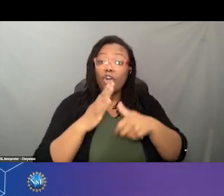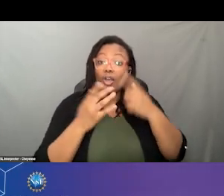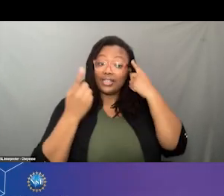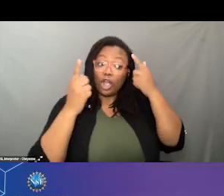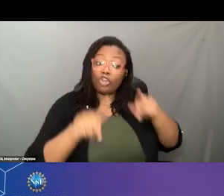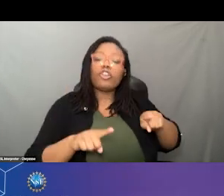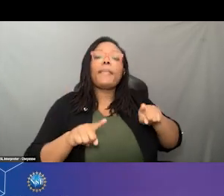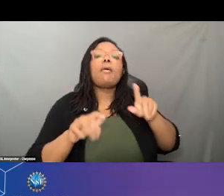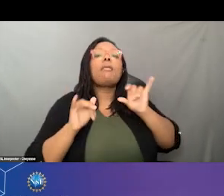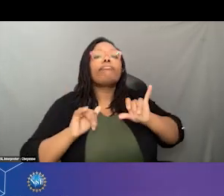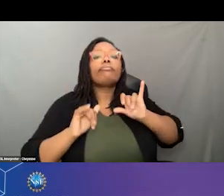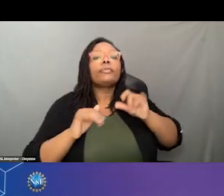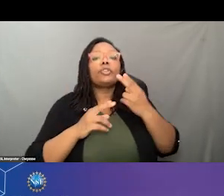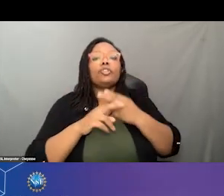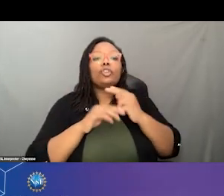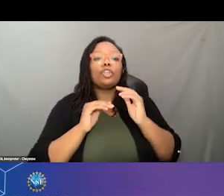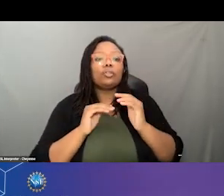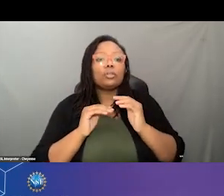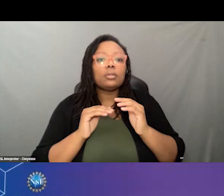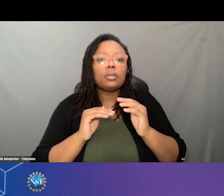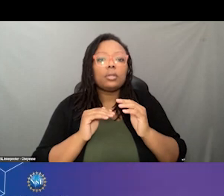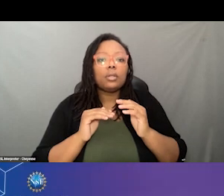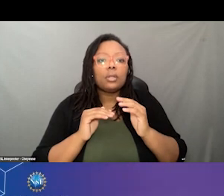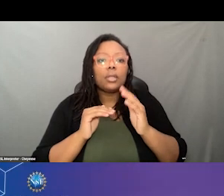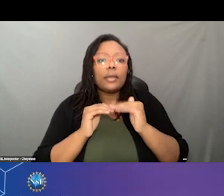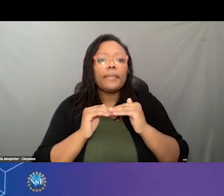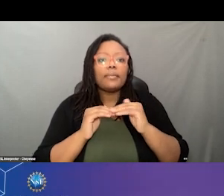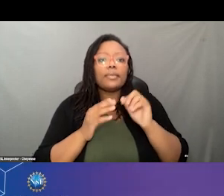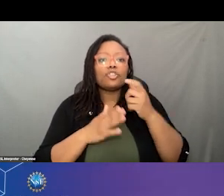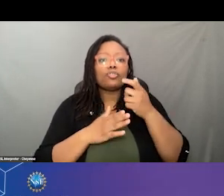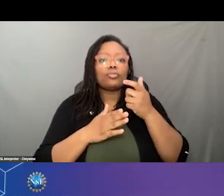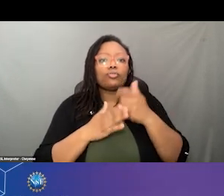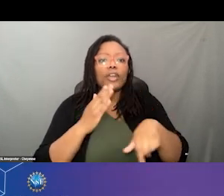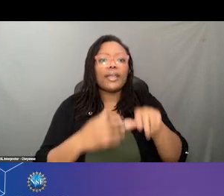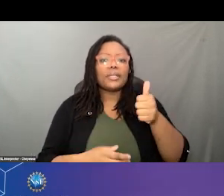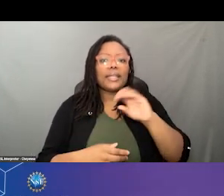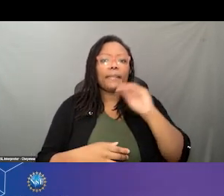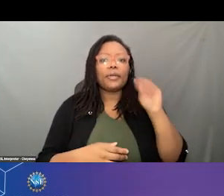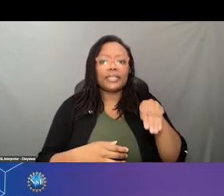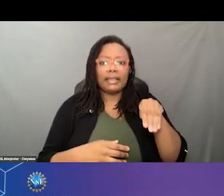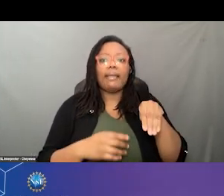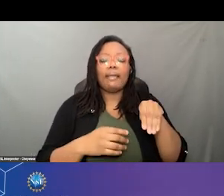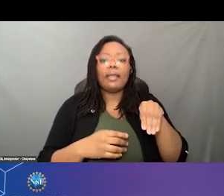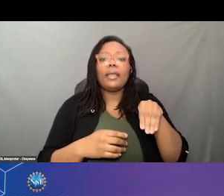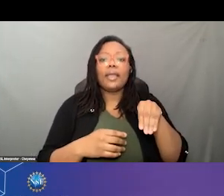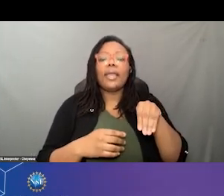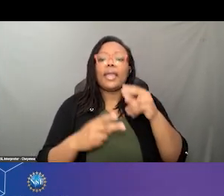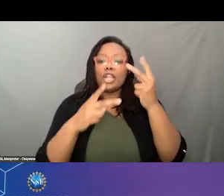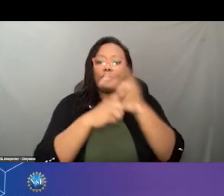agreement, then you all can use a de minimis rate, which is 10% and is calculated at the modified total direct cost base.